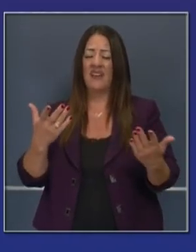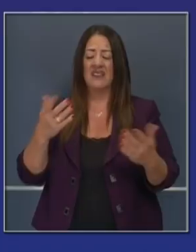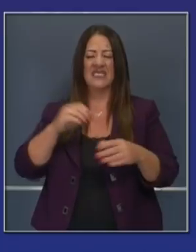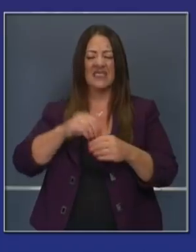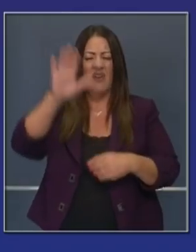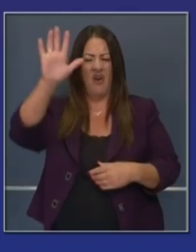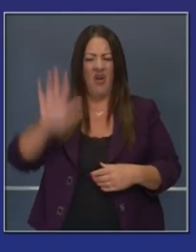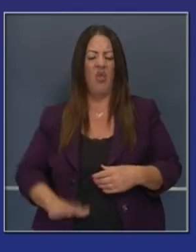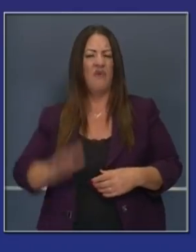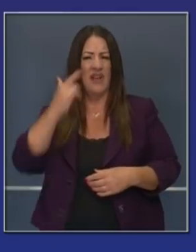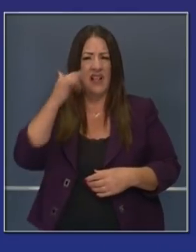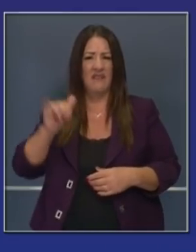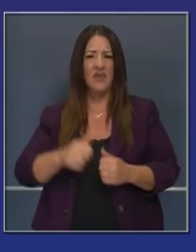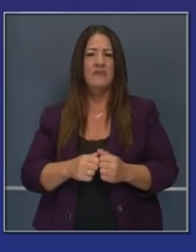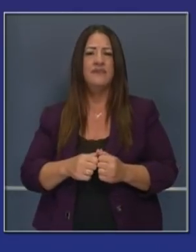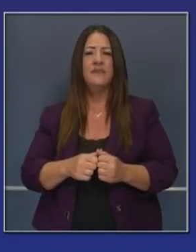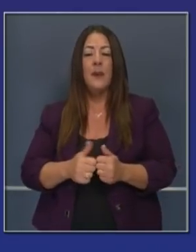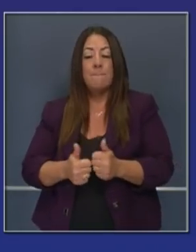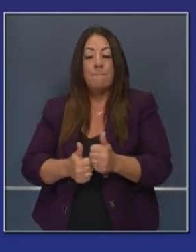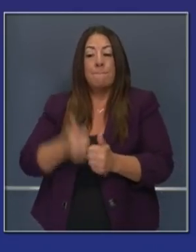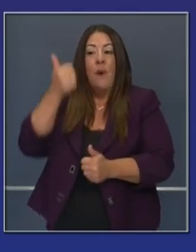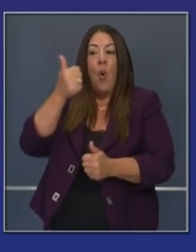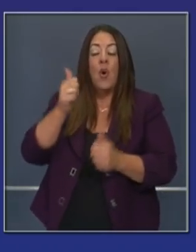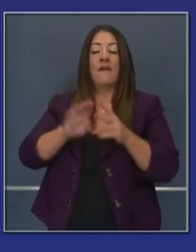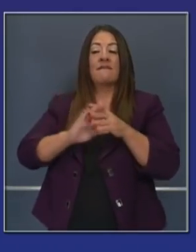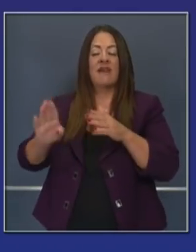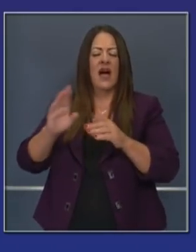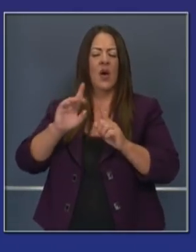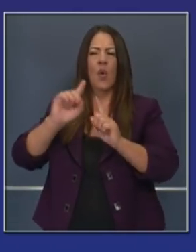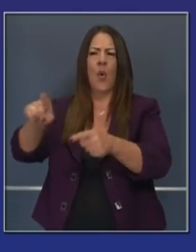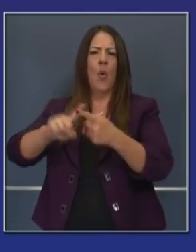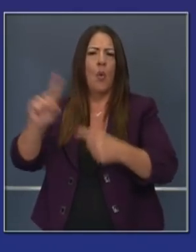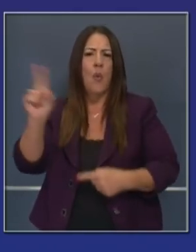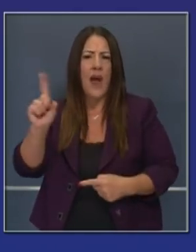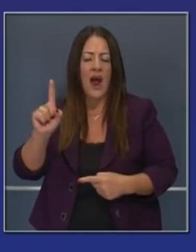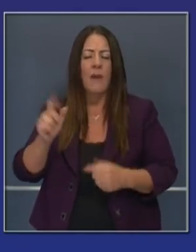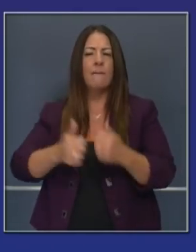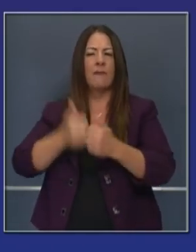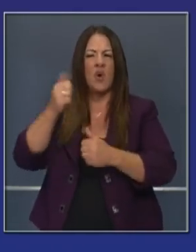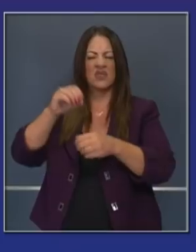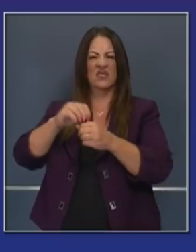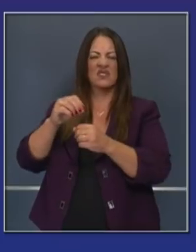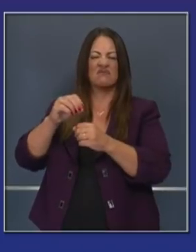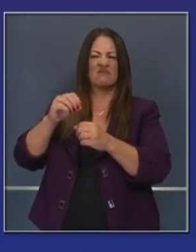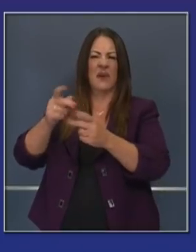PEOPLE THAT WERE EVACUATED MAINLY IN SOUTHERN CALIFORNIA, CURRENTLY ABOUT 90,710 ARE